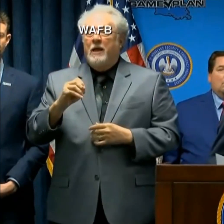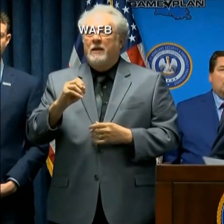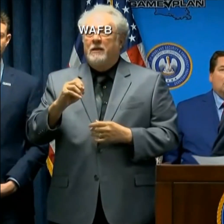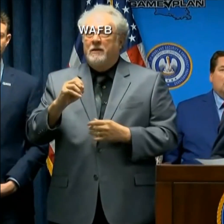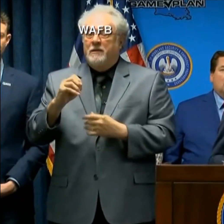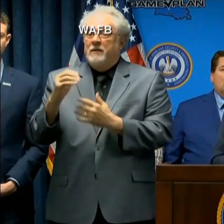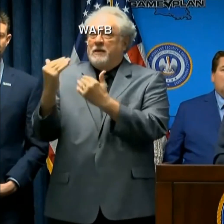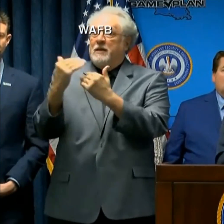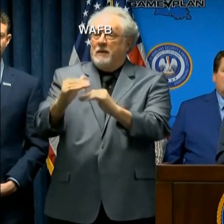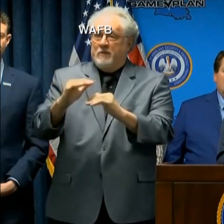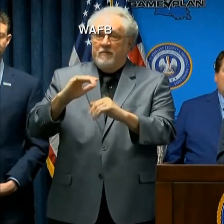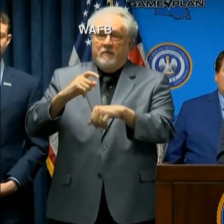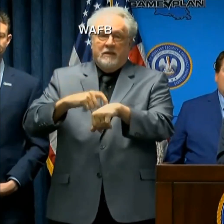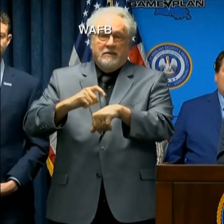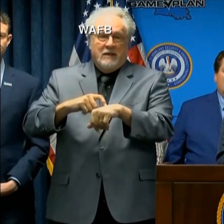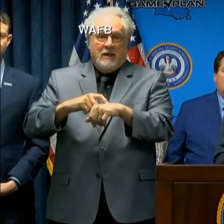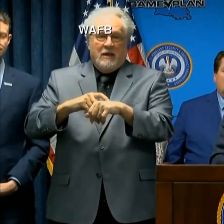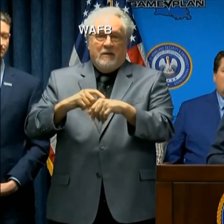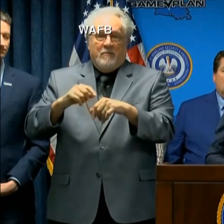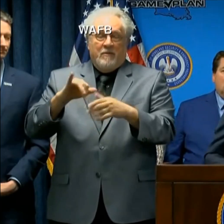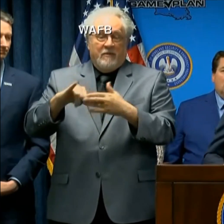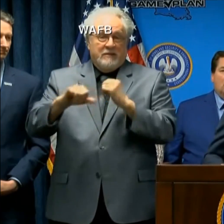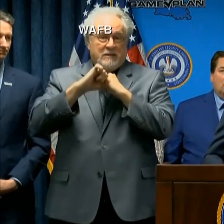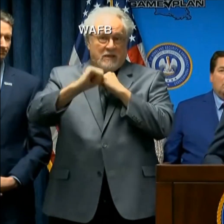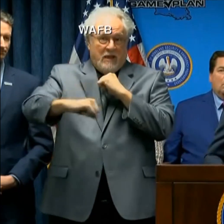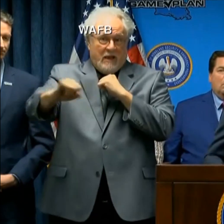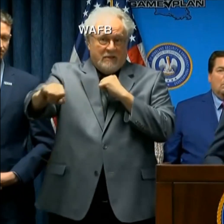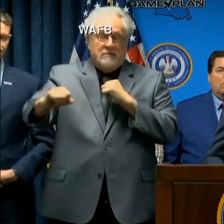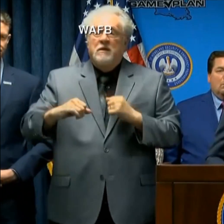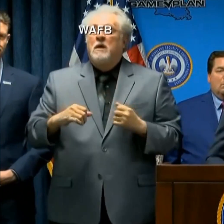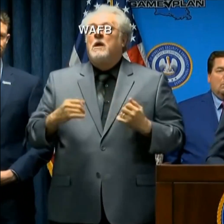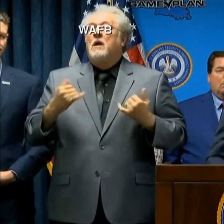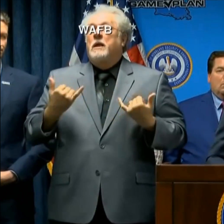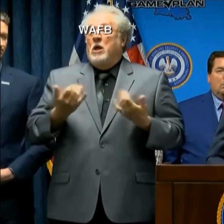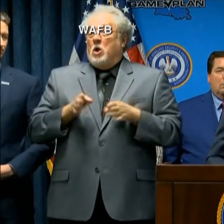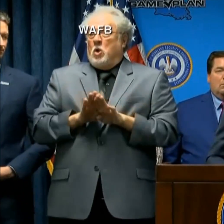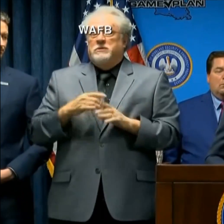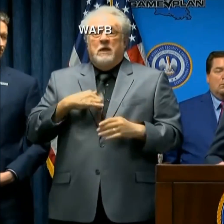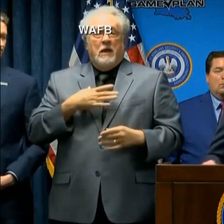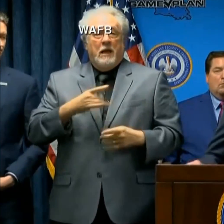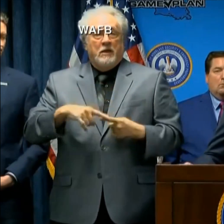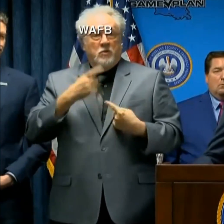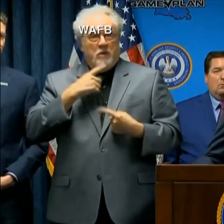time in closing I would like to make an announcement about tomorrow in the